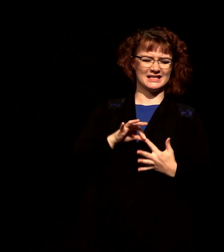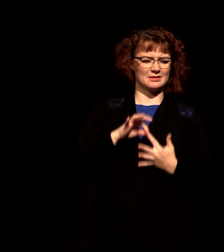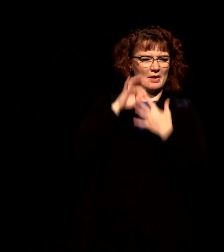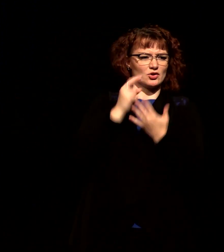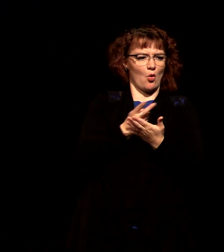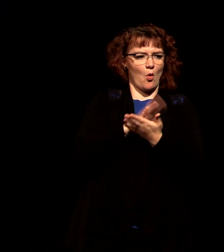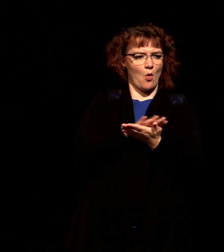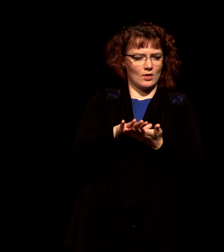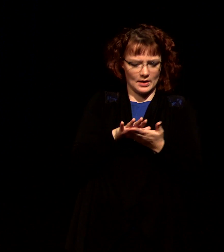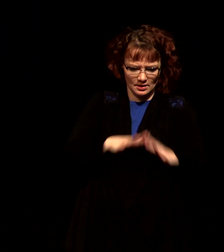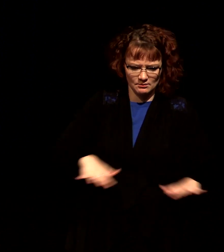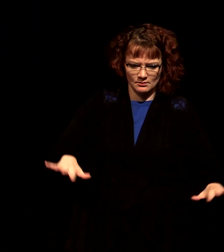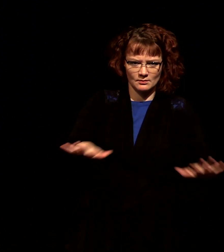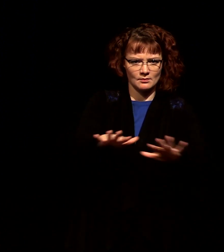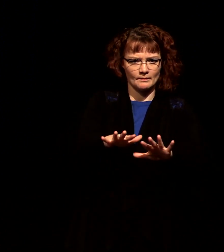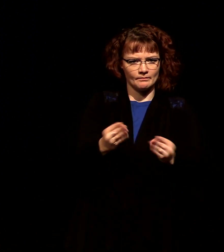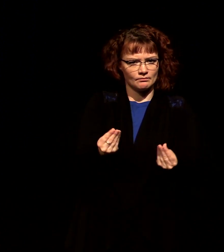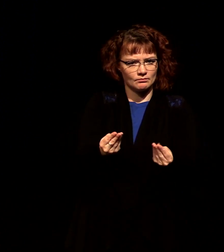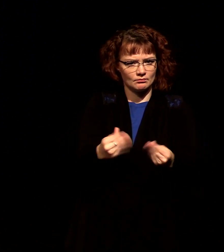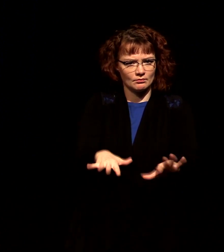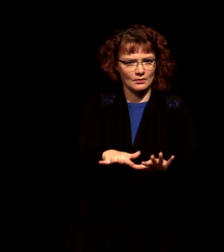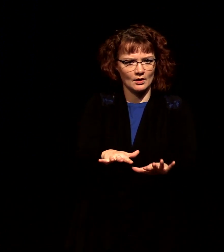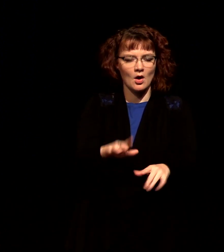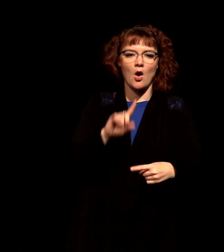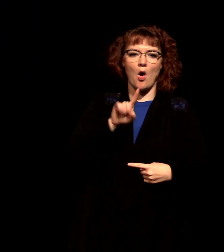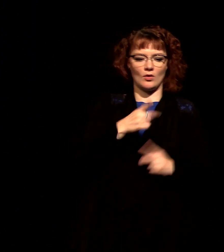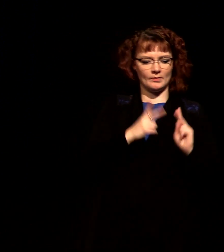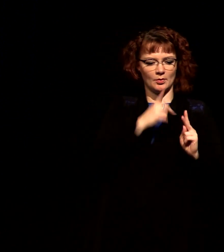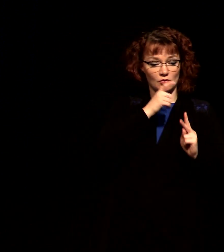answer is given as well, only those whose hands and hearts are